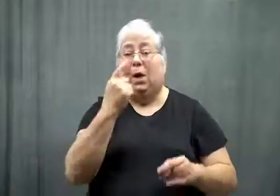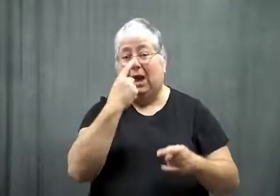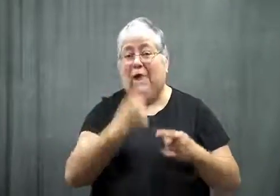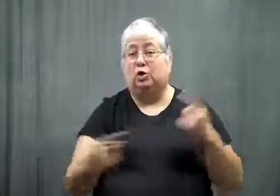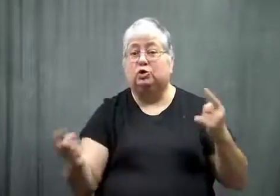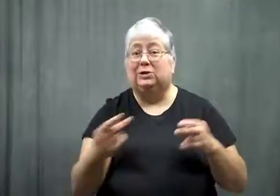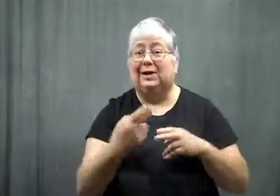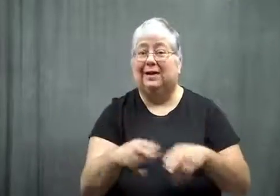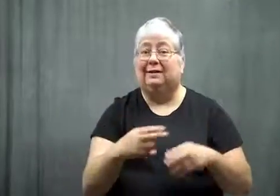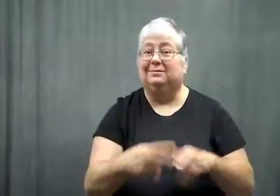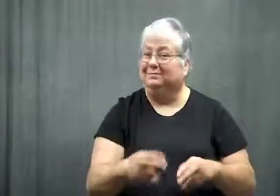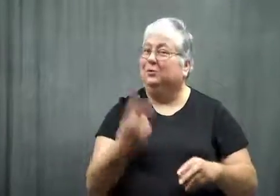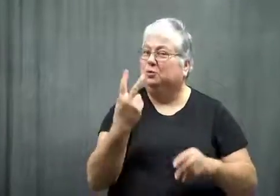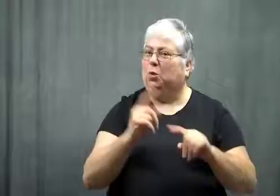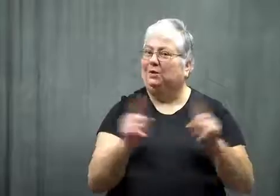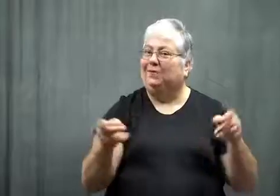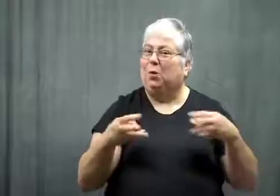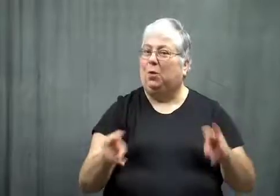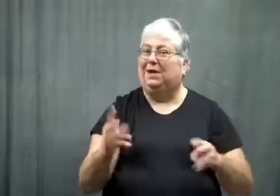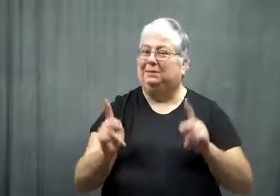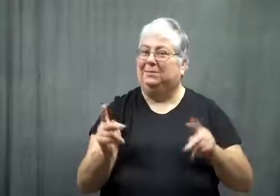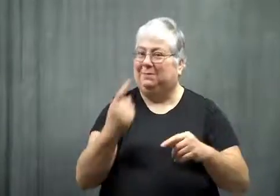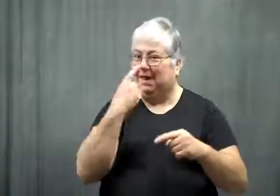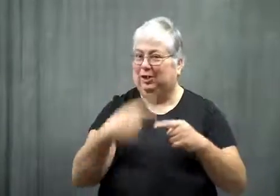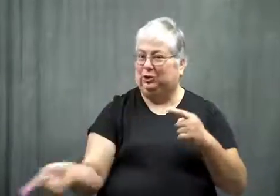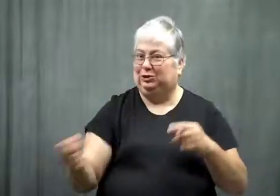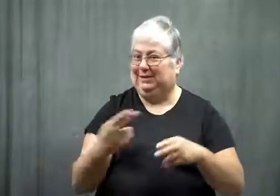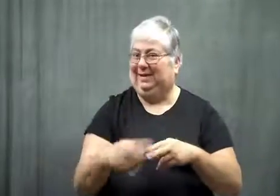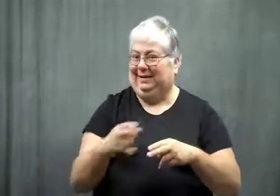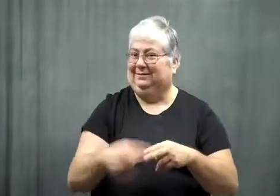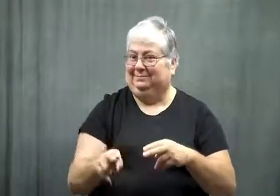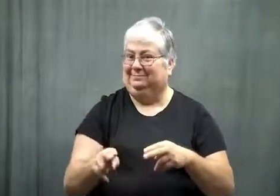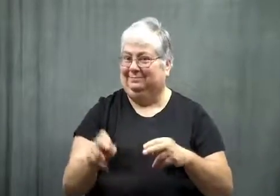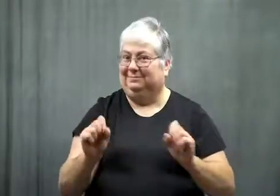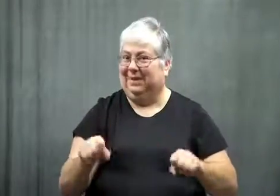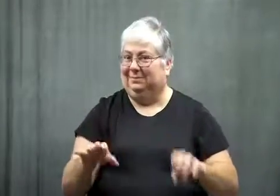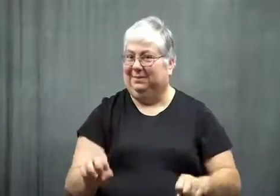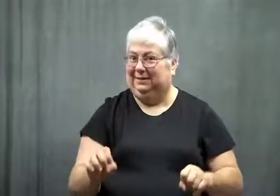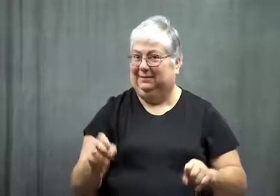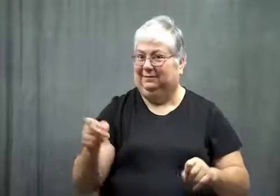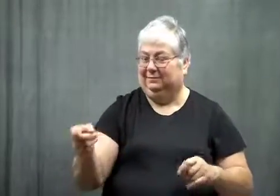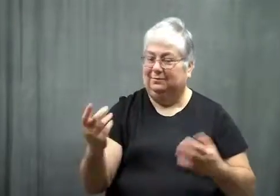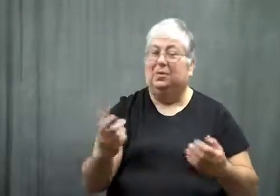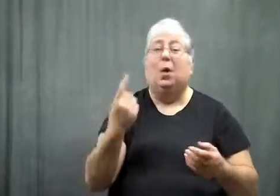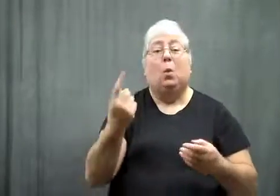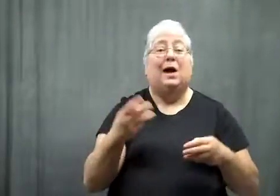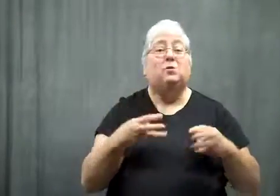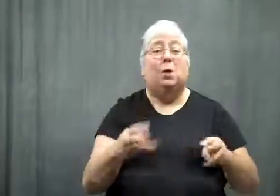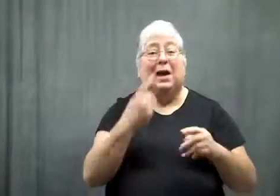There are two different types of reactions in people who are allergic to eggs.